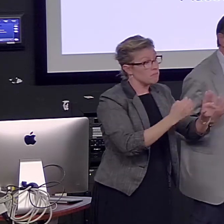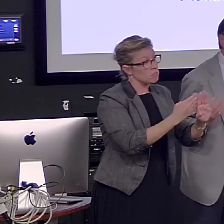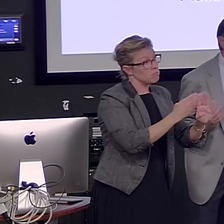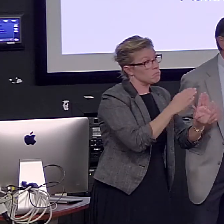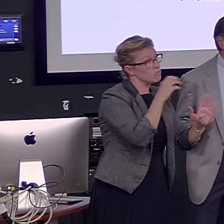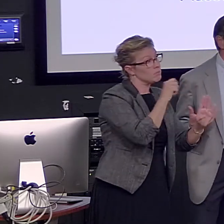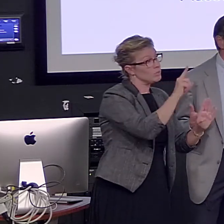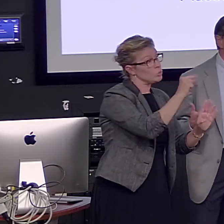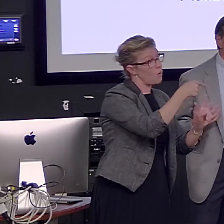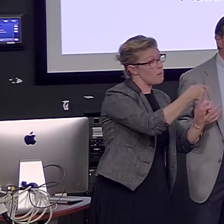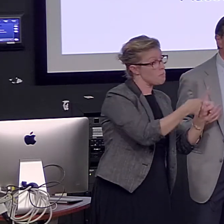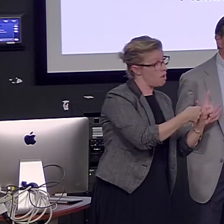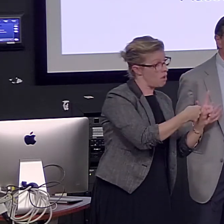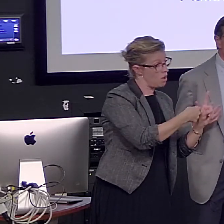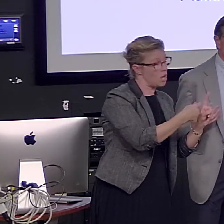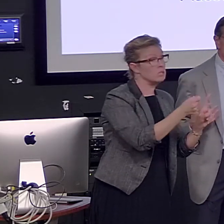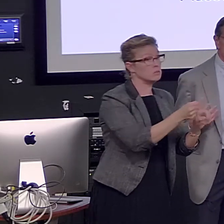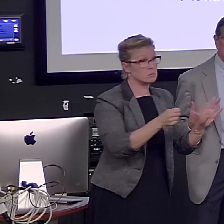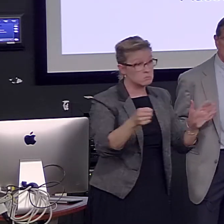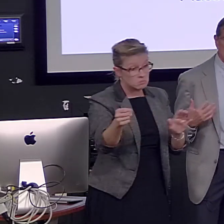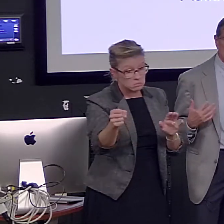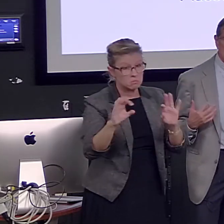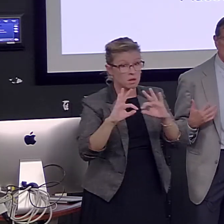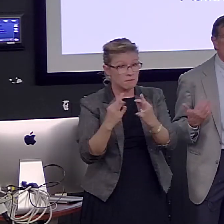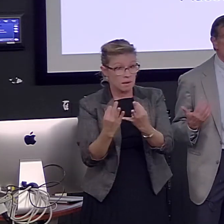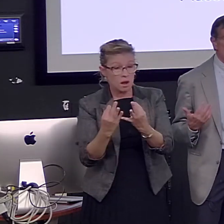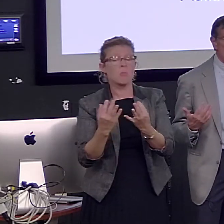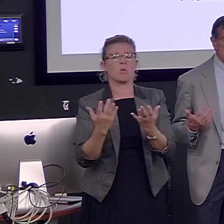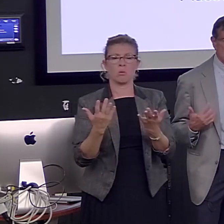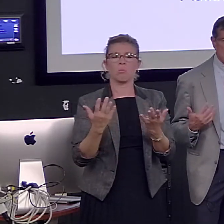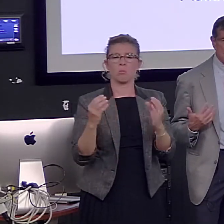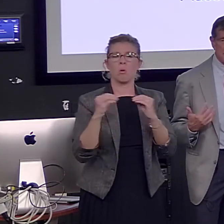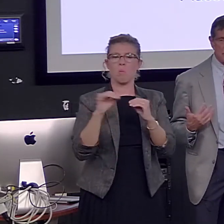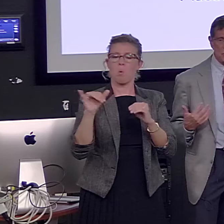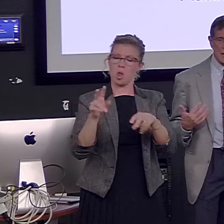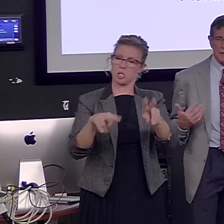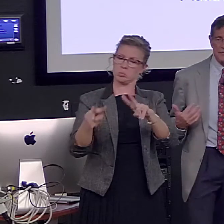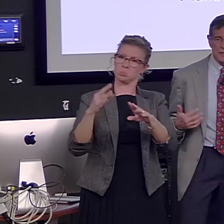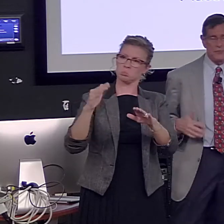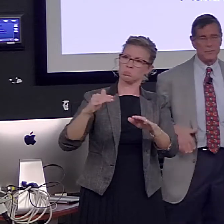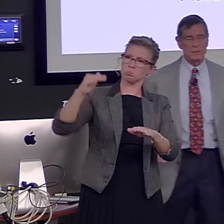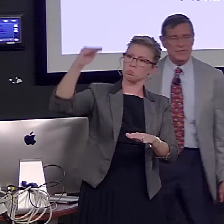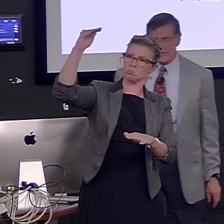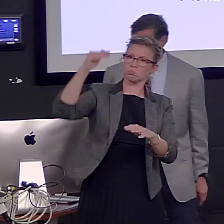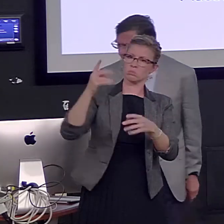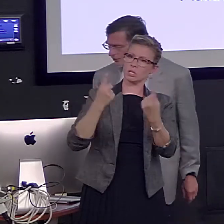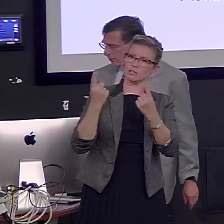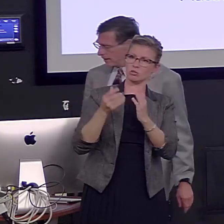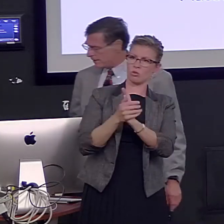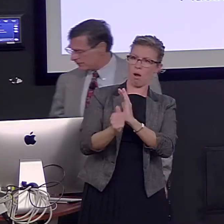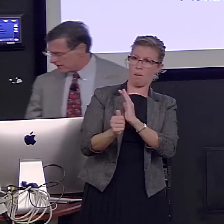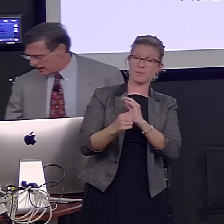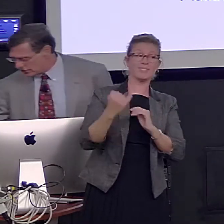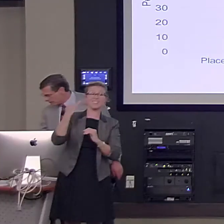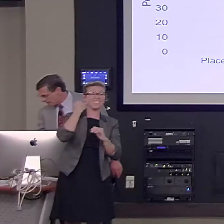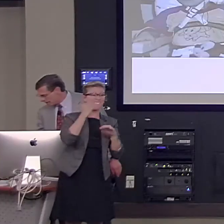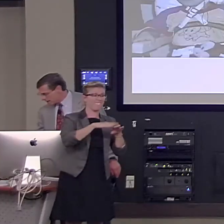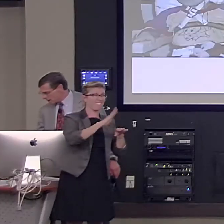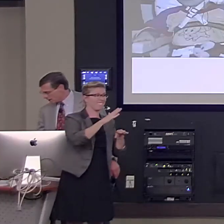you're much more likely to be evaluated as a confident child than if you're placed after 20 months of age.